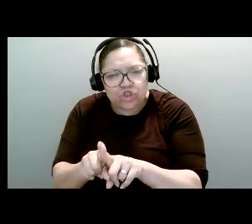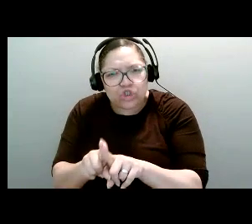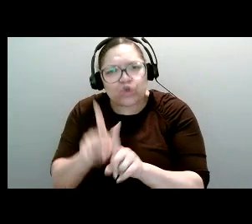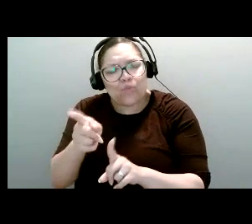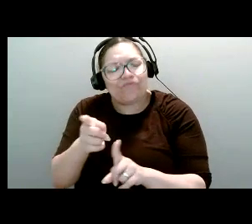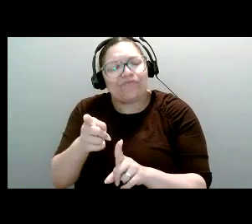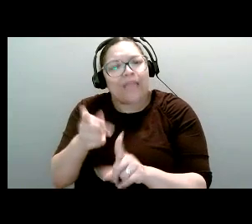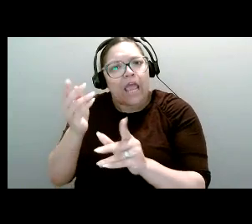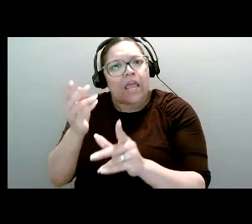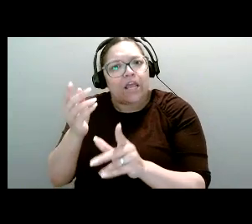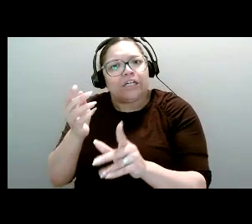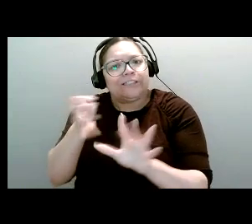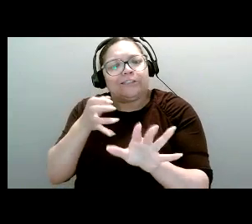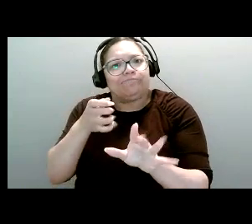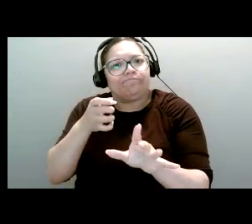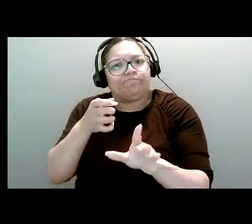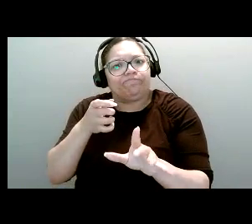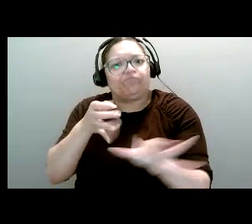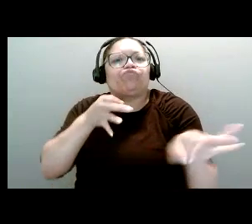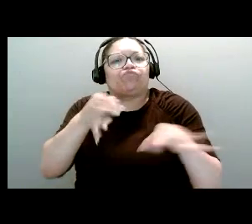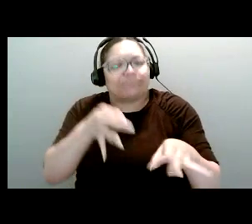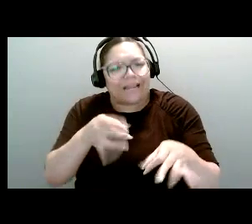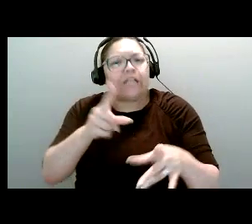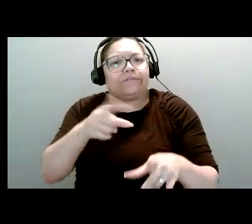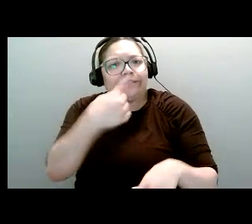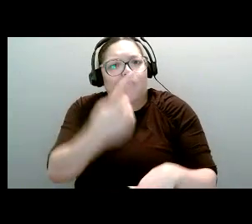Service to conduct these feasibility studies,